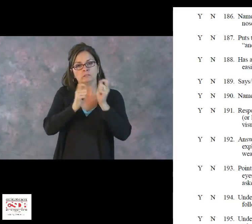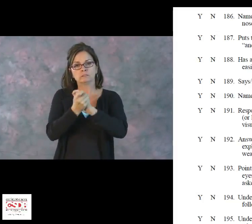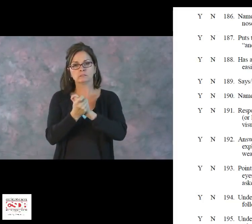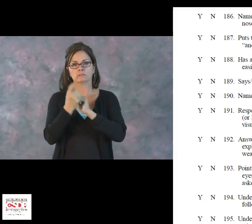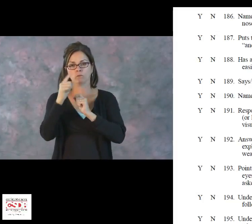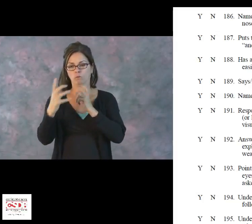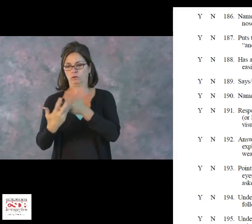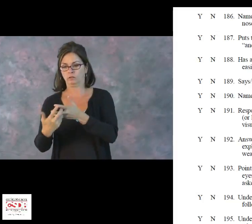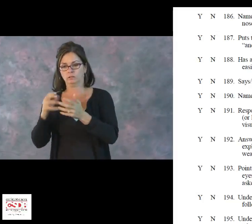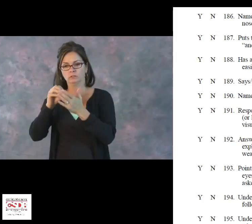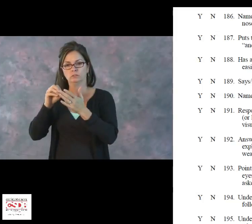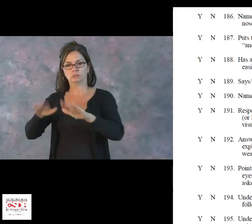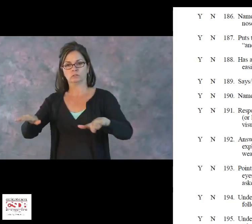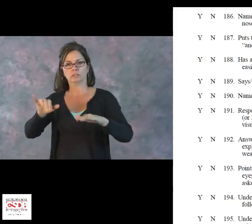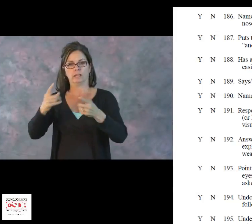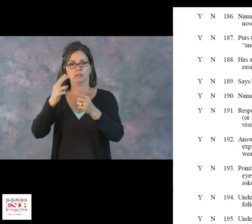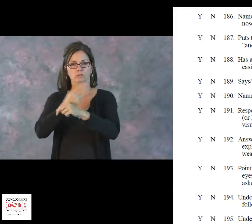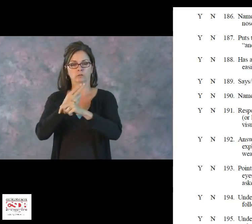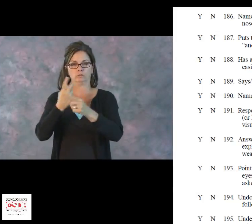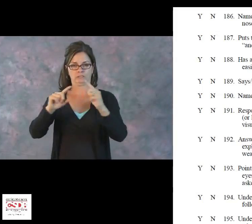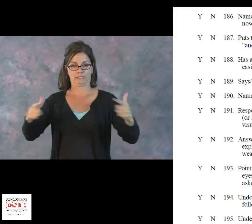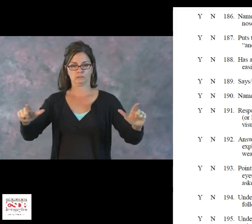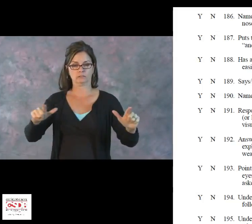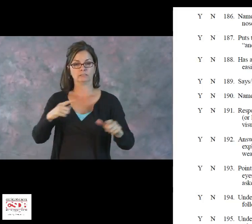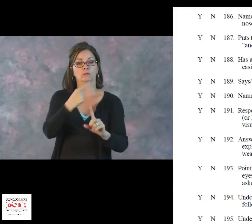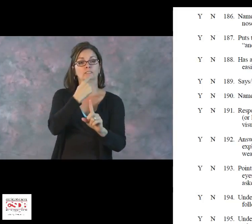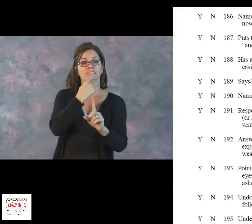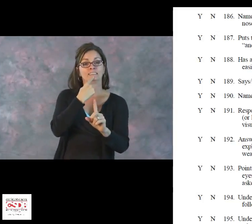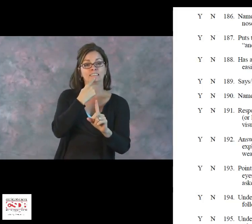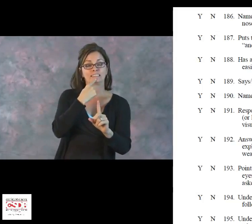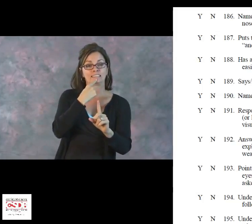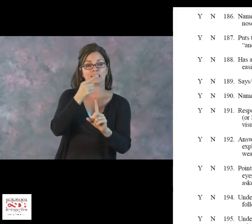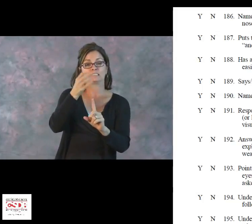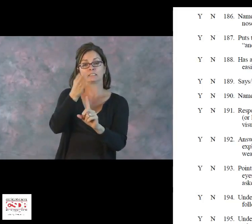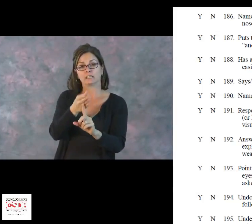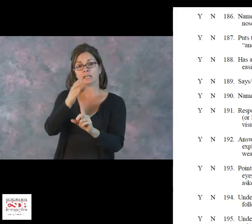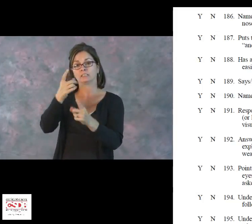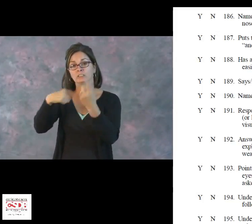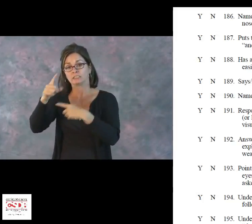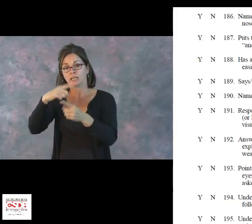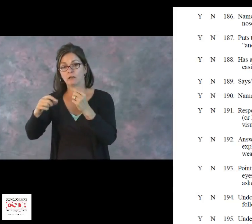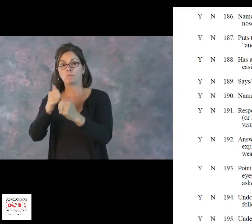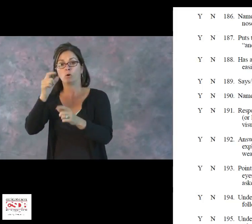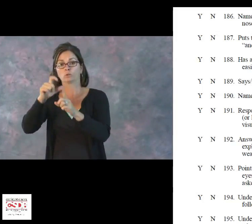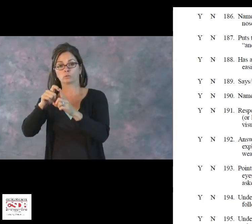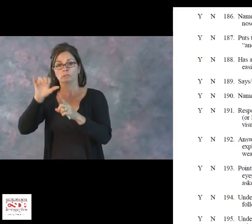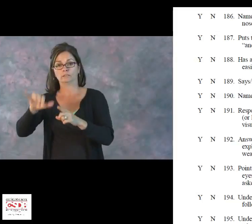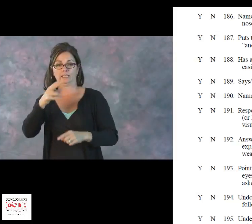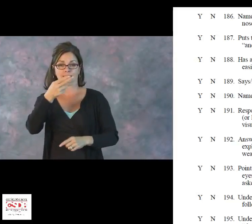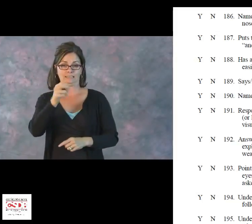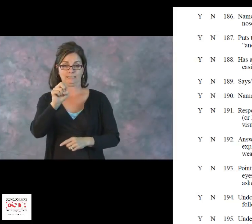"Says/signs correctly most words he/she uses."